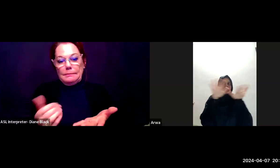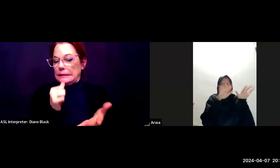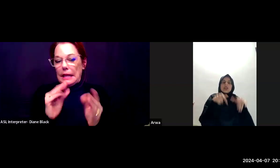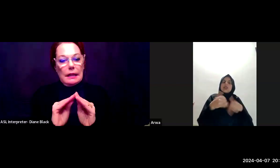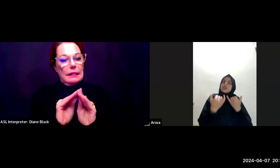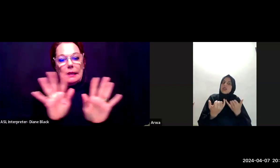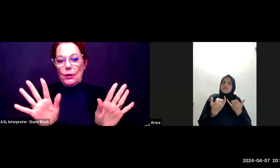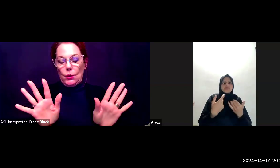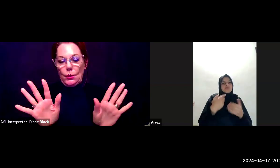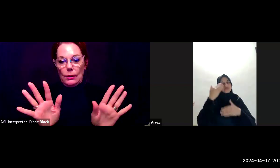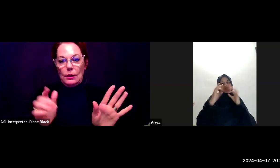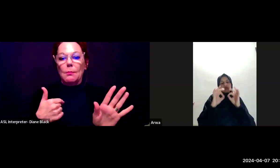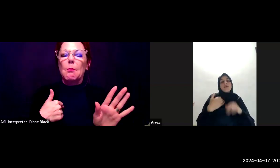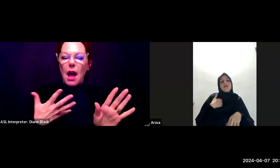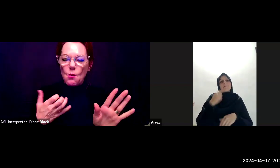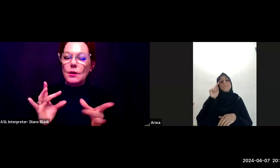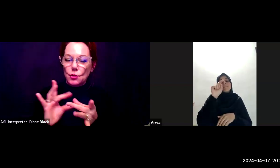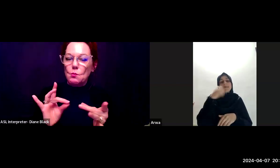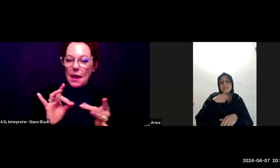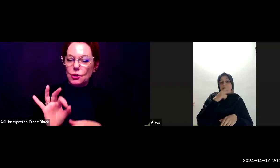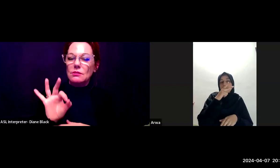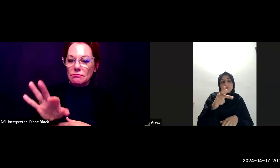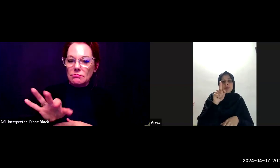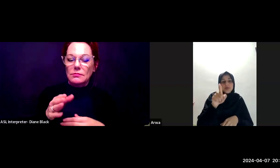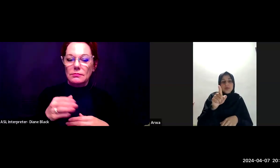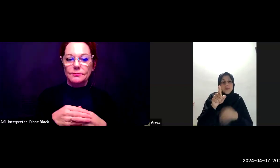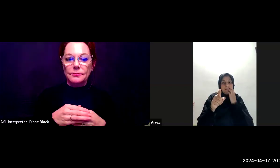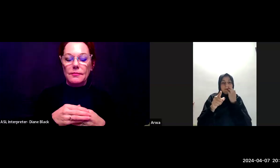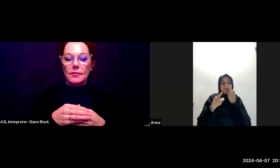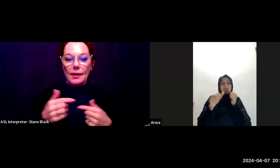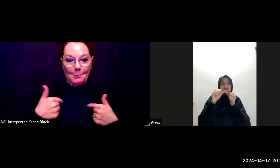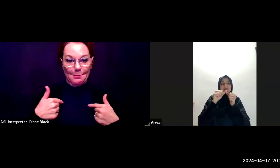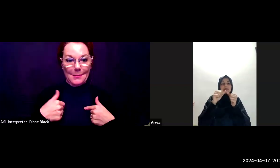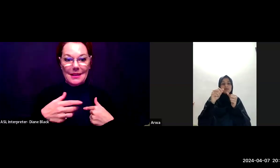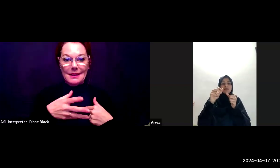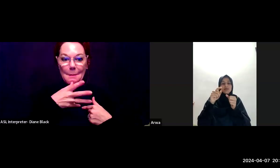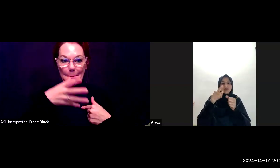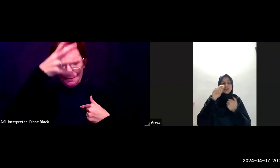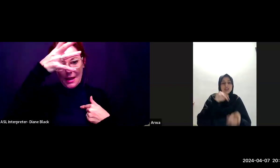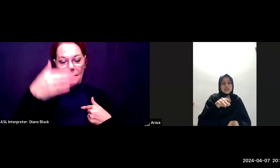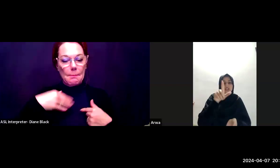I just wanted to to mention that because uh as a parent with a son with Usher I want to hear